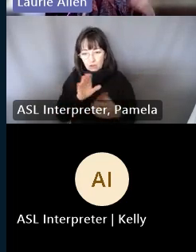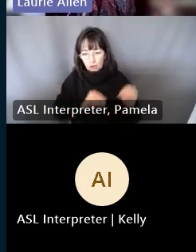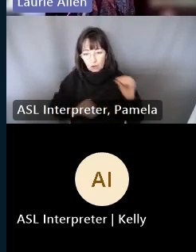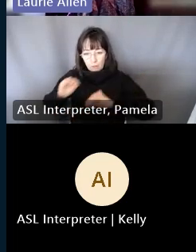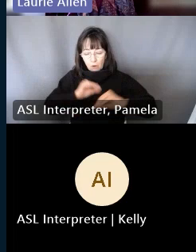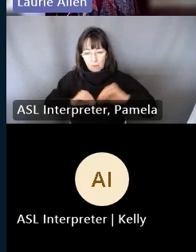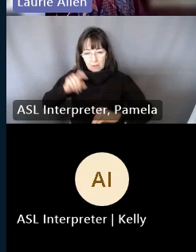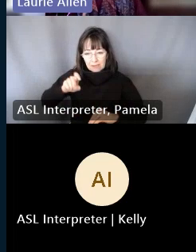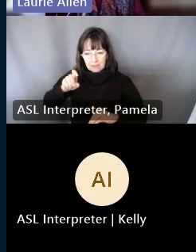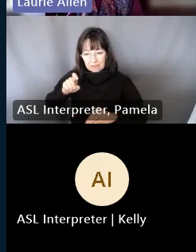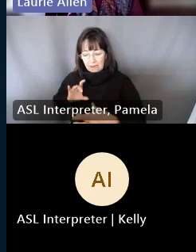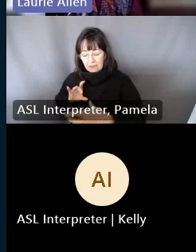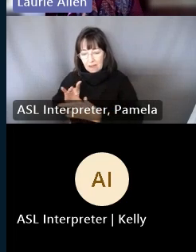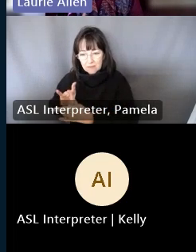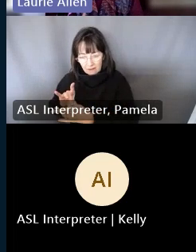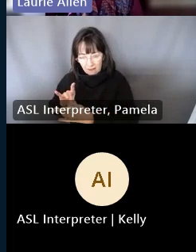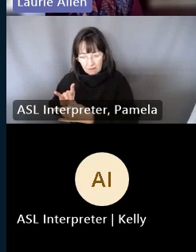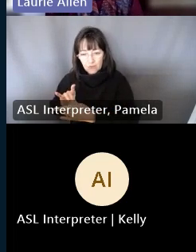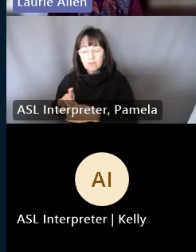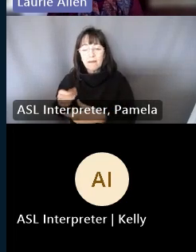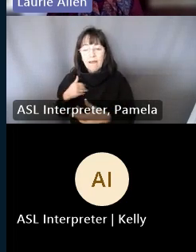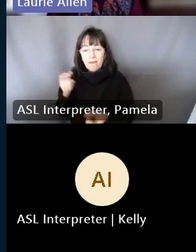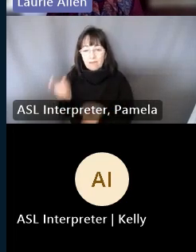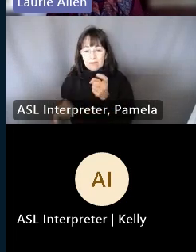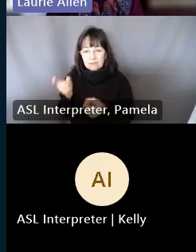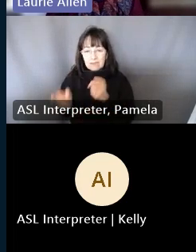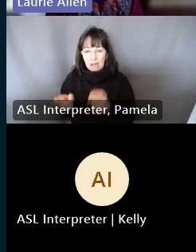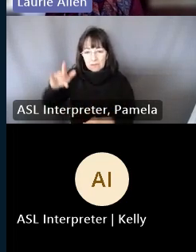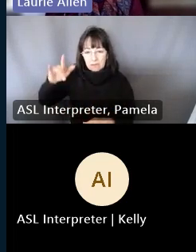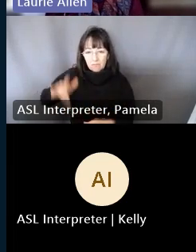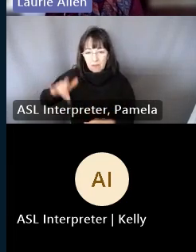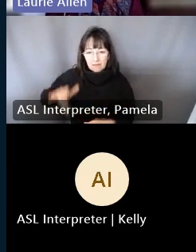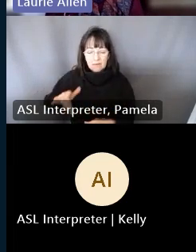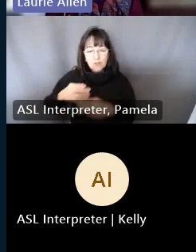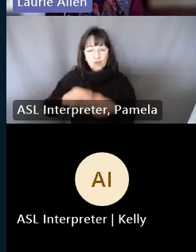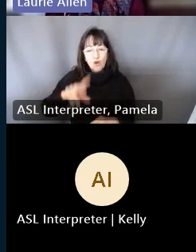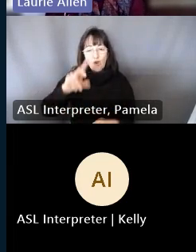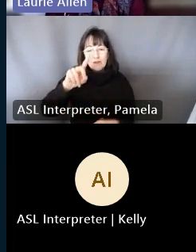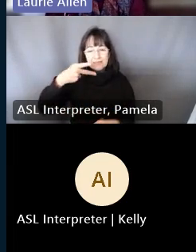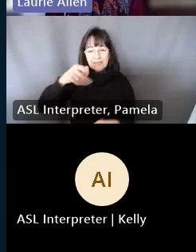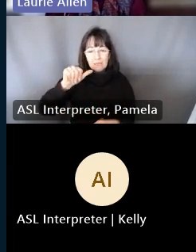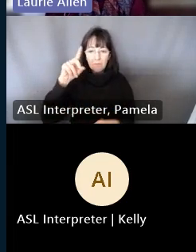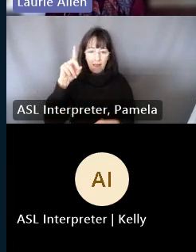We also built adaptive buttons and one of them is called a D-pad, and this is one that I use. It has eight